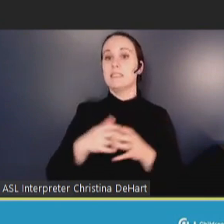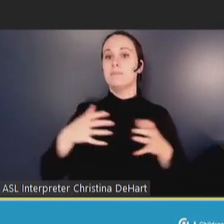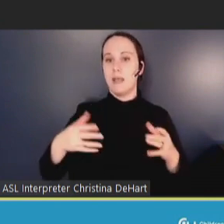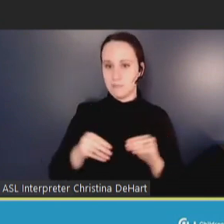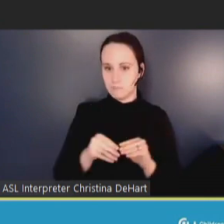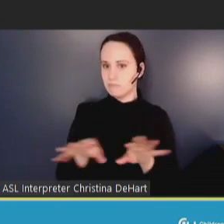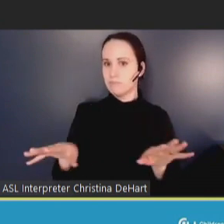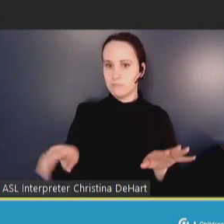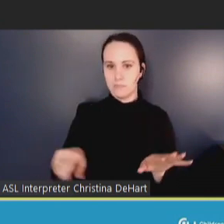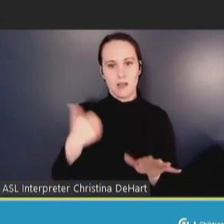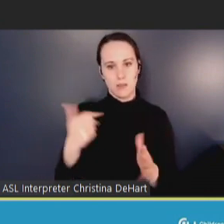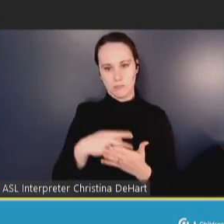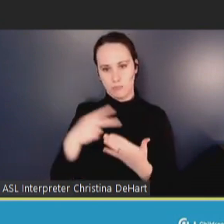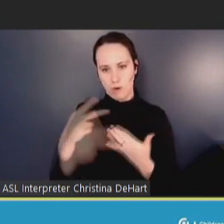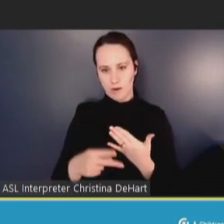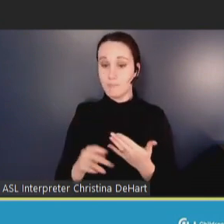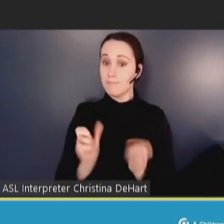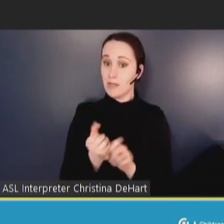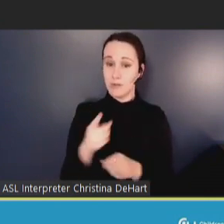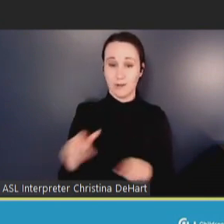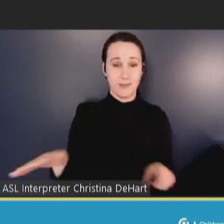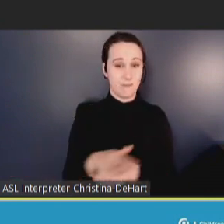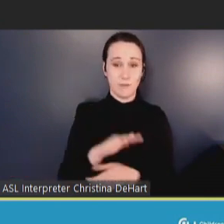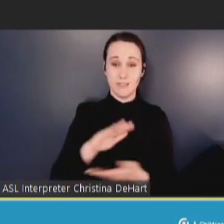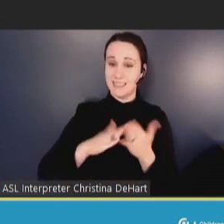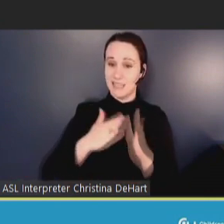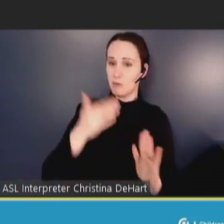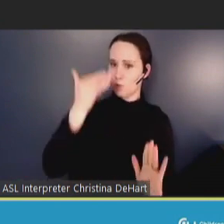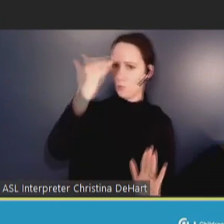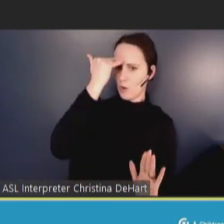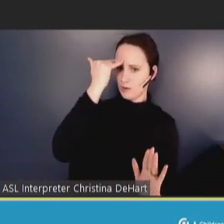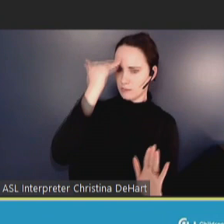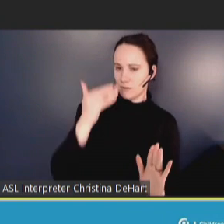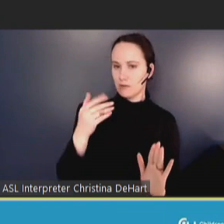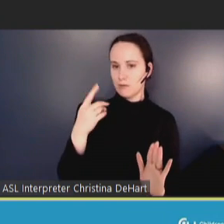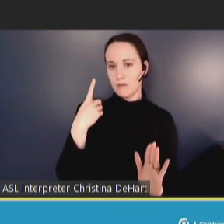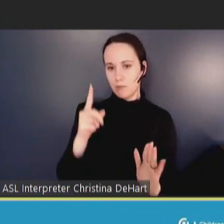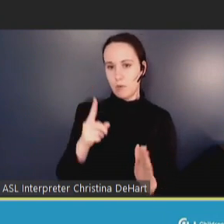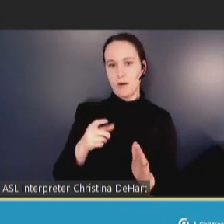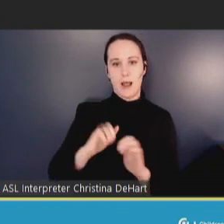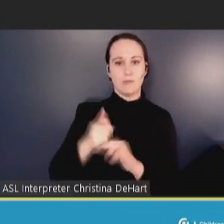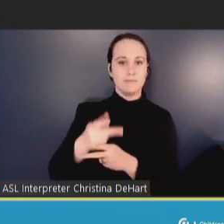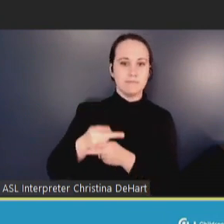to increase our city's awareness and approaches to care when working with autistic children. In